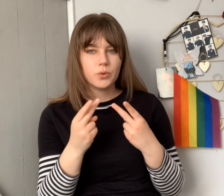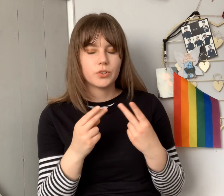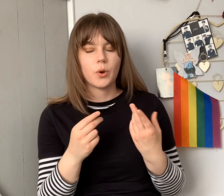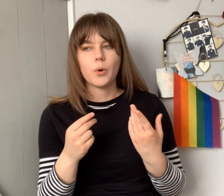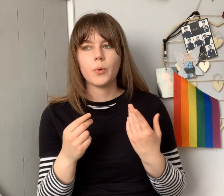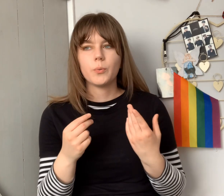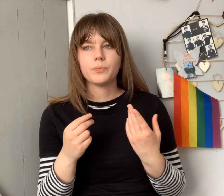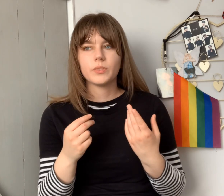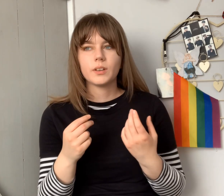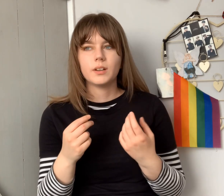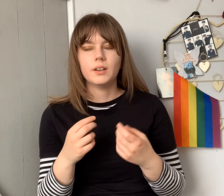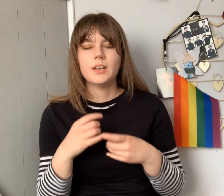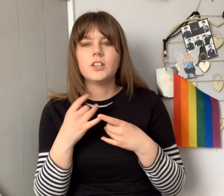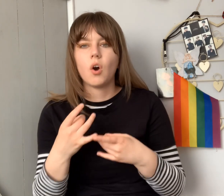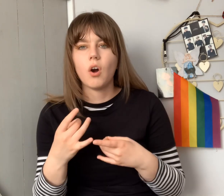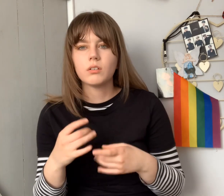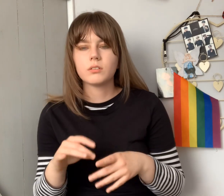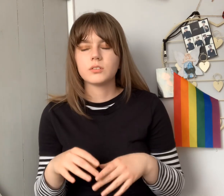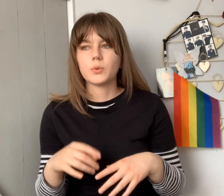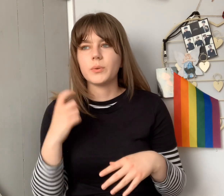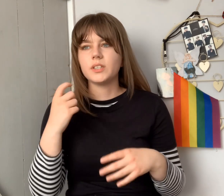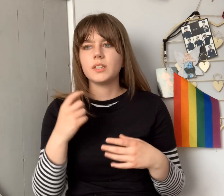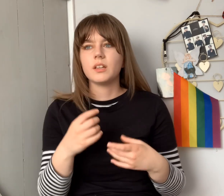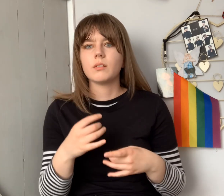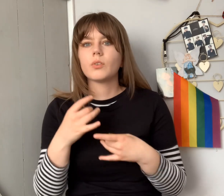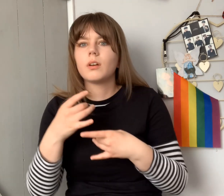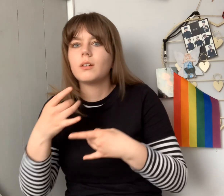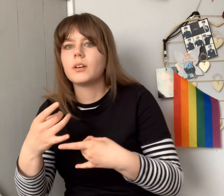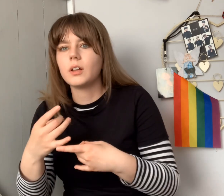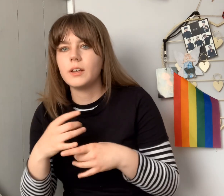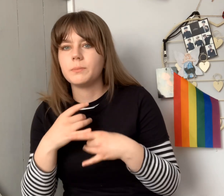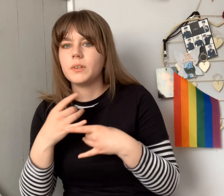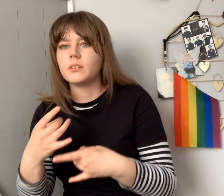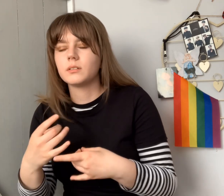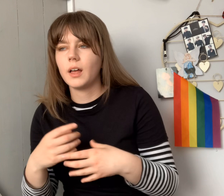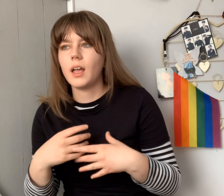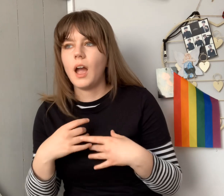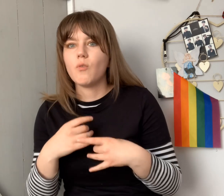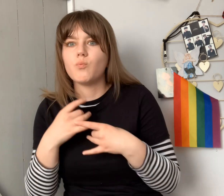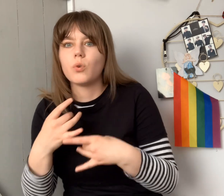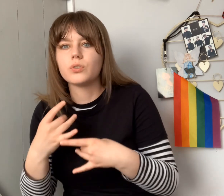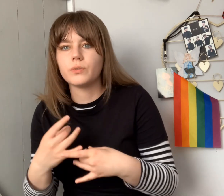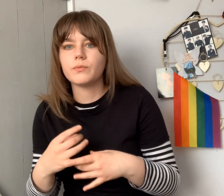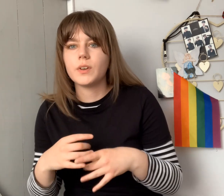Lead on, its like I want something